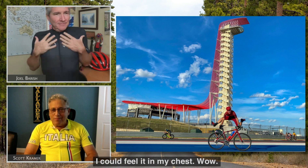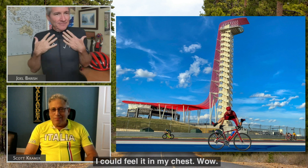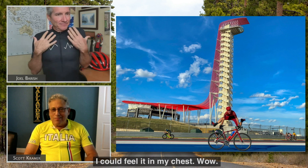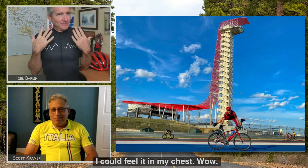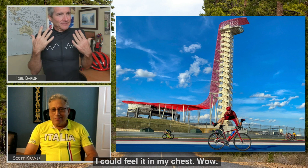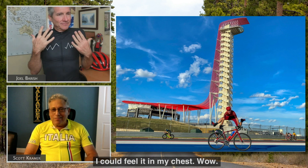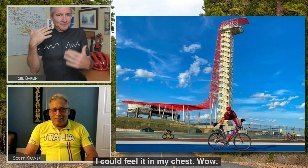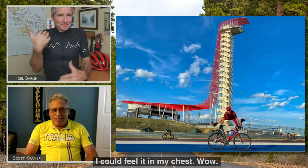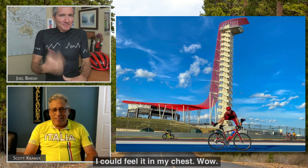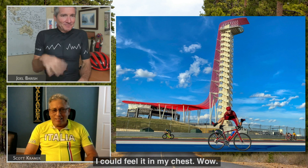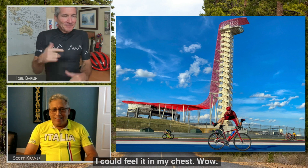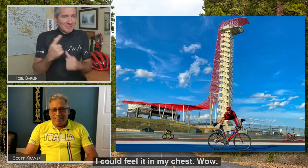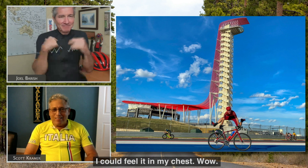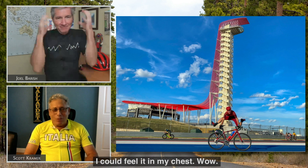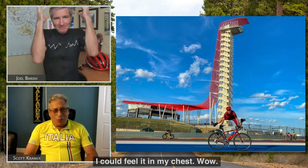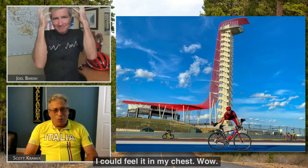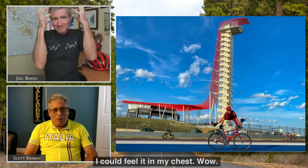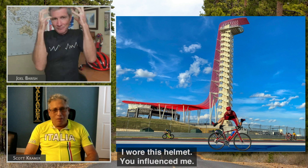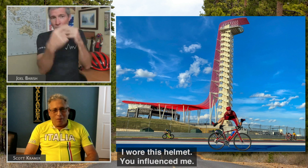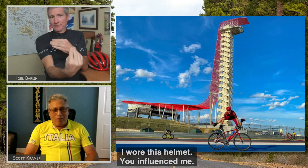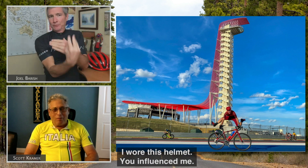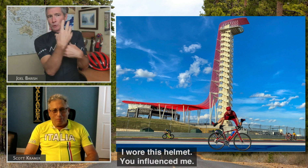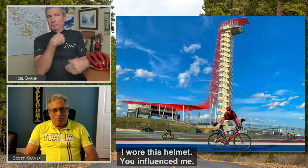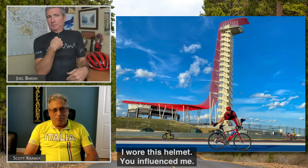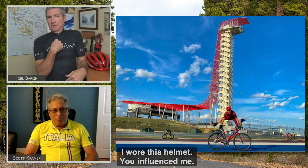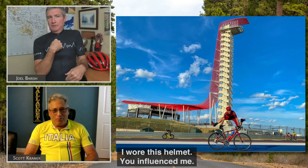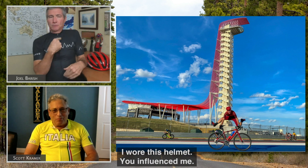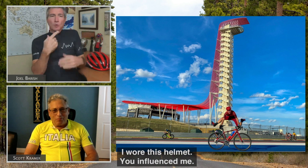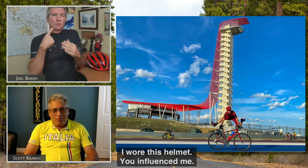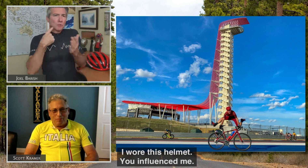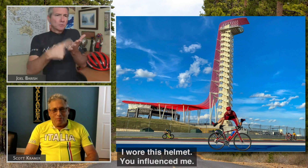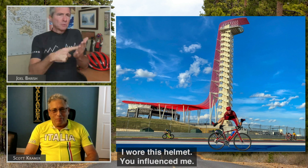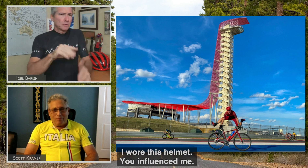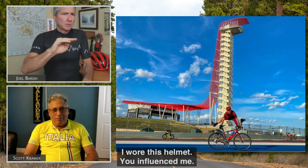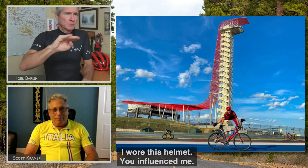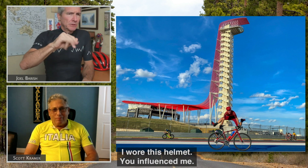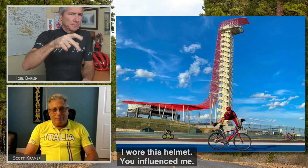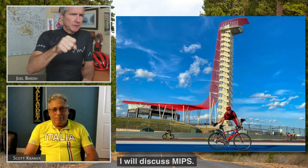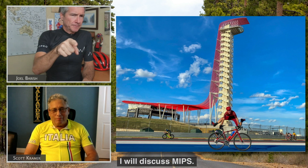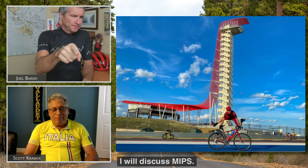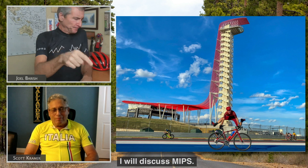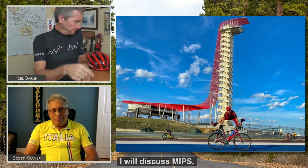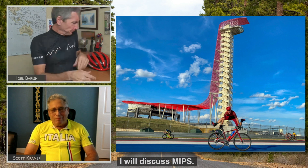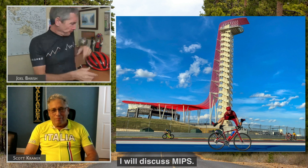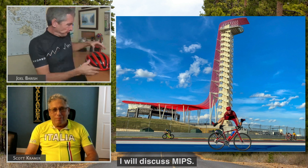I could feel it in my chest. Wow. I wore this helmet. You influenced me. I will discuss MIPS.